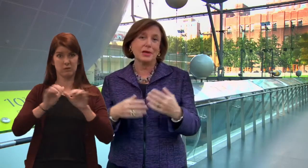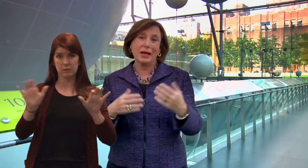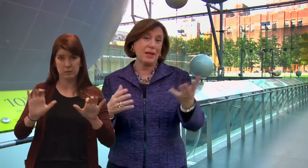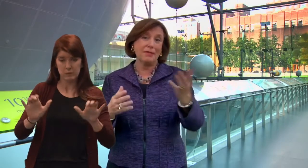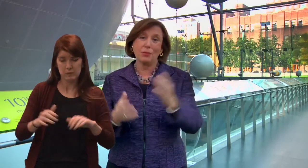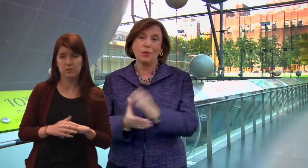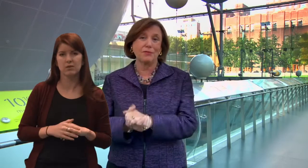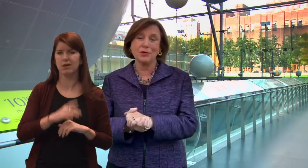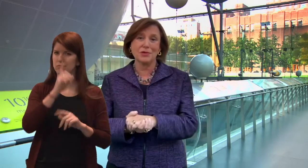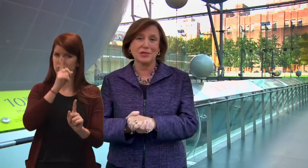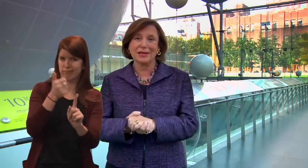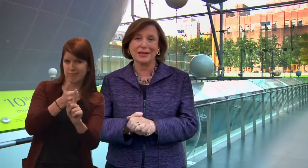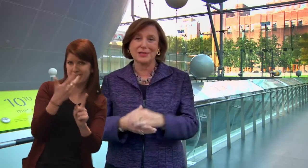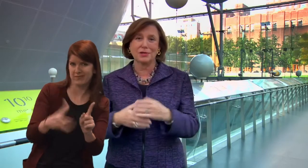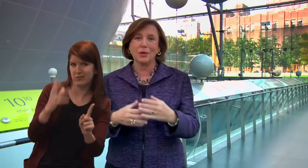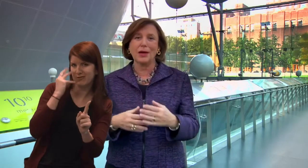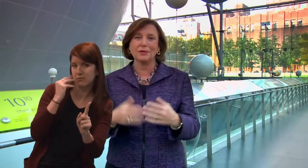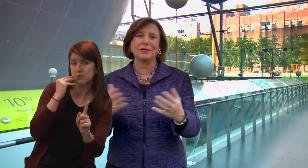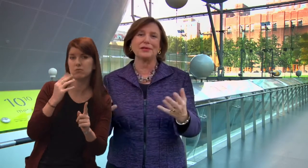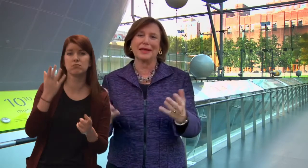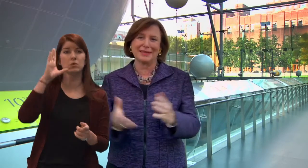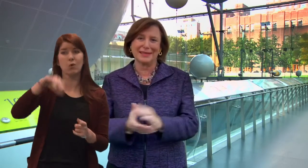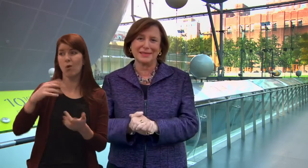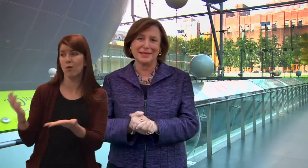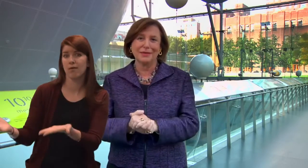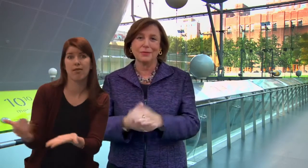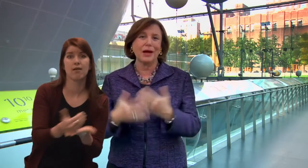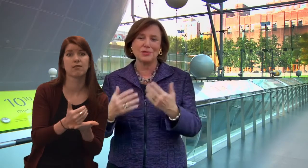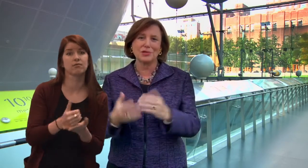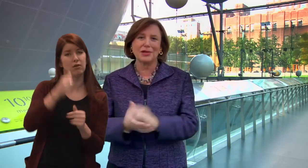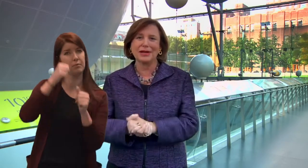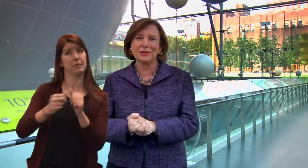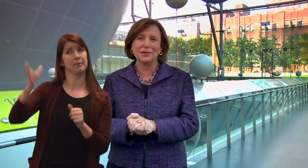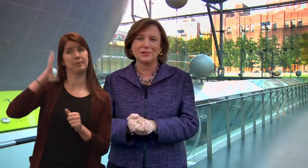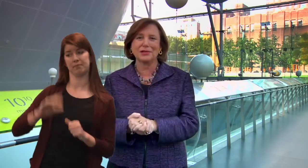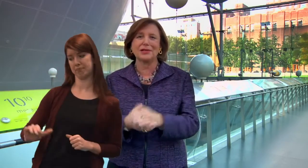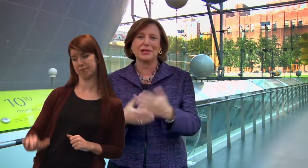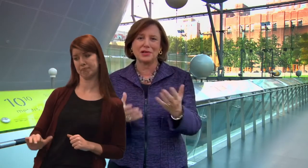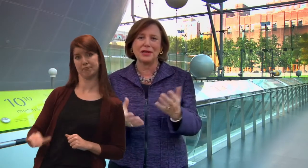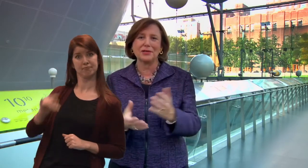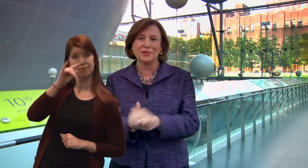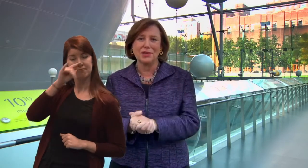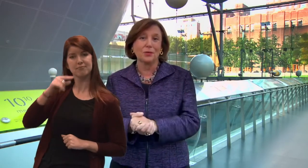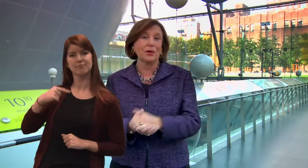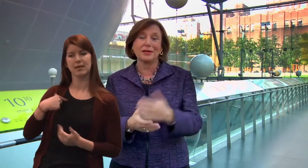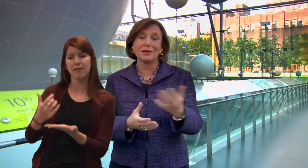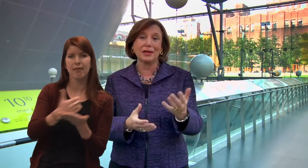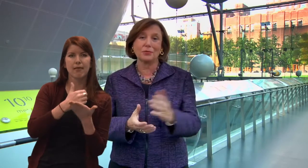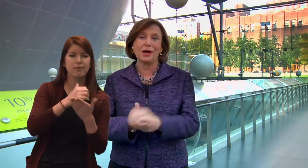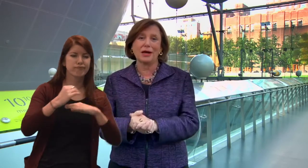I bet every one of you has done it, is to go out and collect things. When I was a child I used to collect shells, or I'd collect rocks,